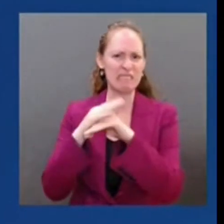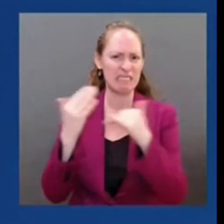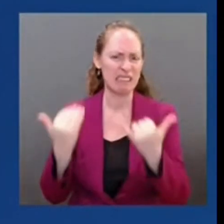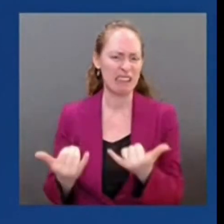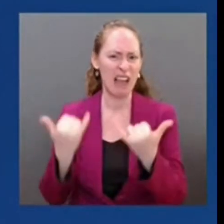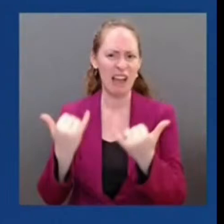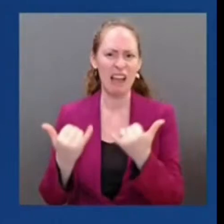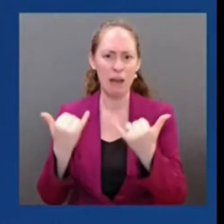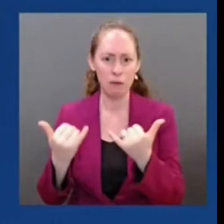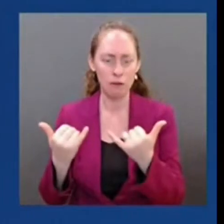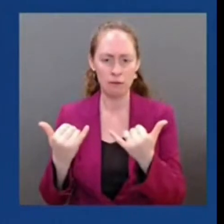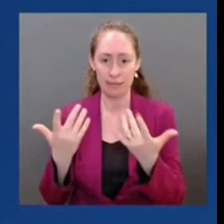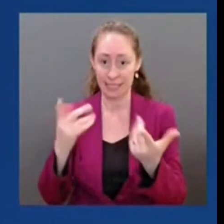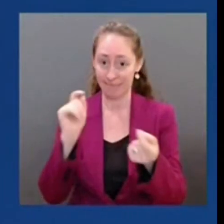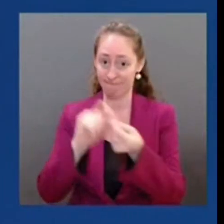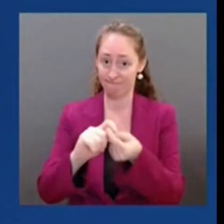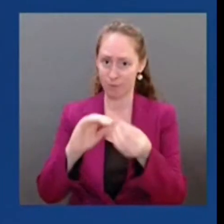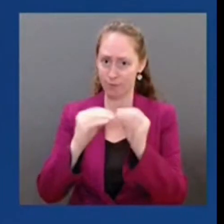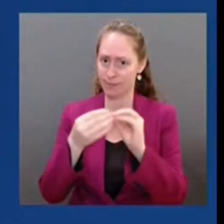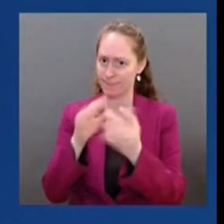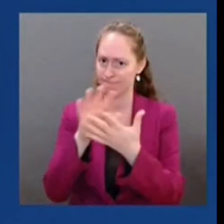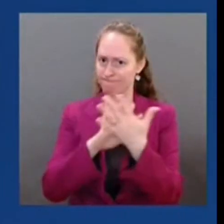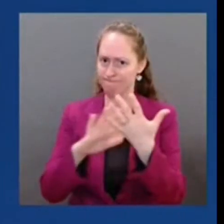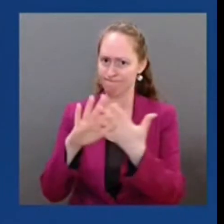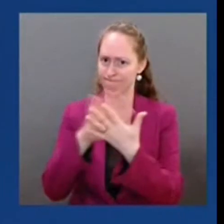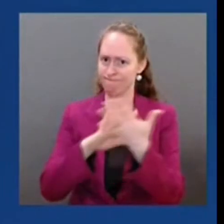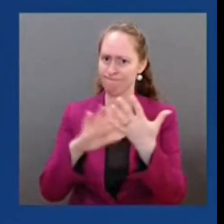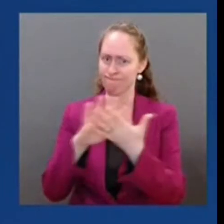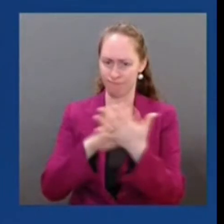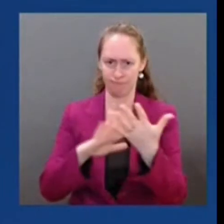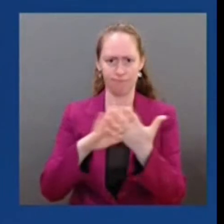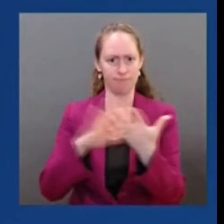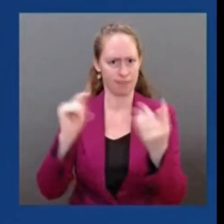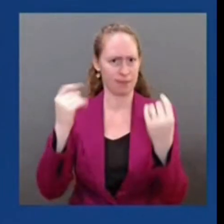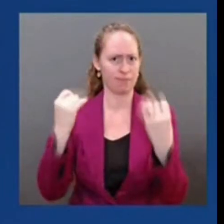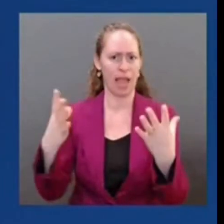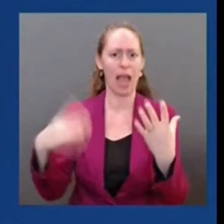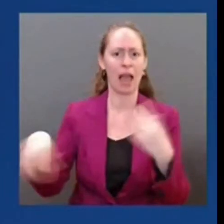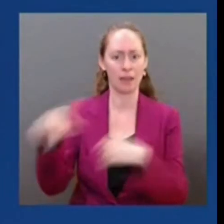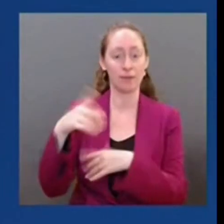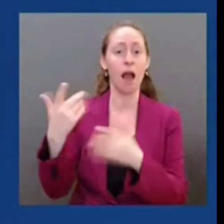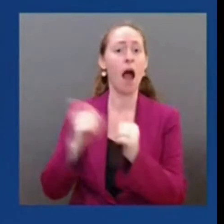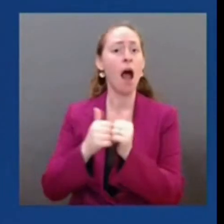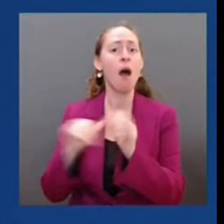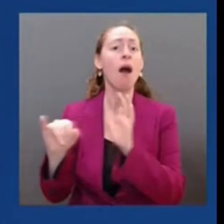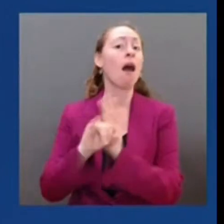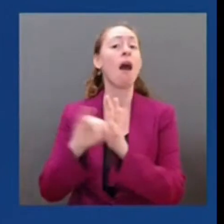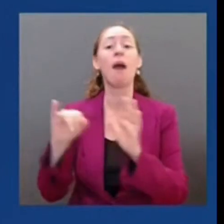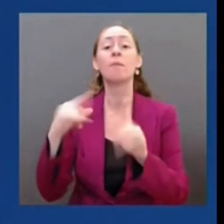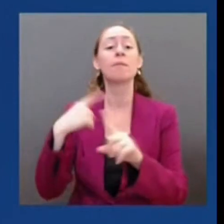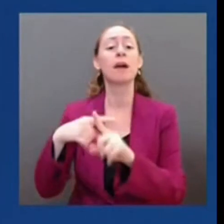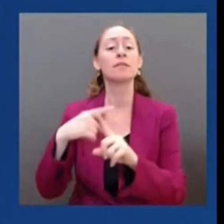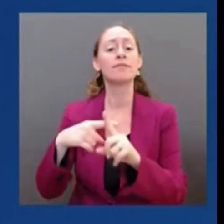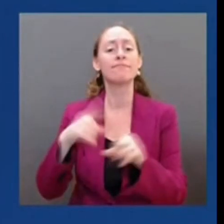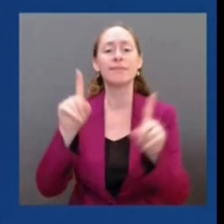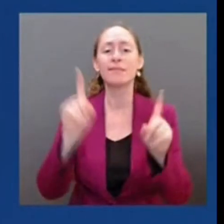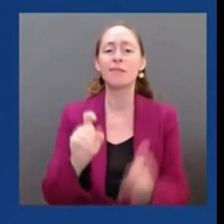USE, WE ARE AT 100,000 CASES PER DAY. WE KNOW THE NUMBER OF INFECTIONS IS SUBSTANTIALLY HIGHER THAN THAT. IT IS HARD TO KNOW HOW MANY,